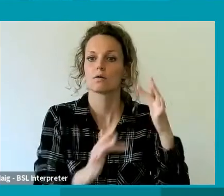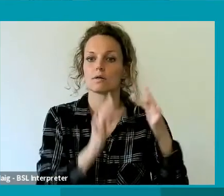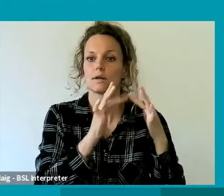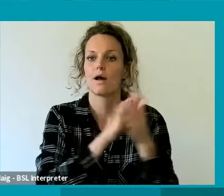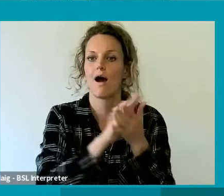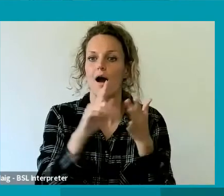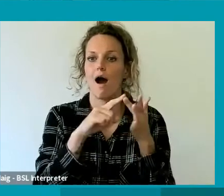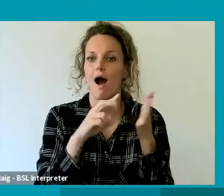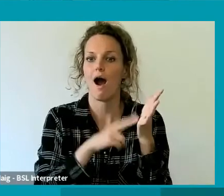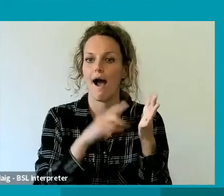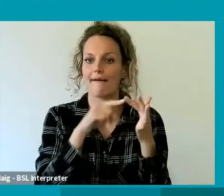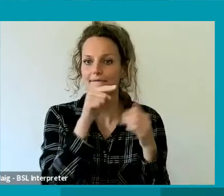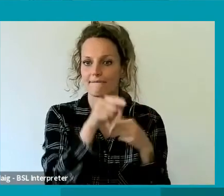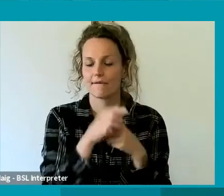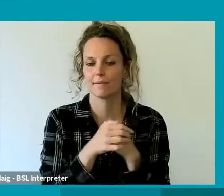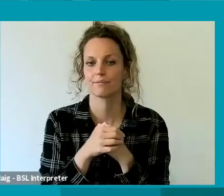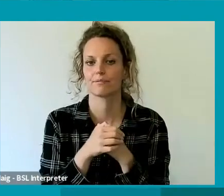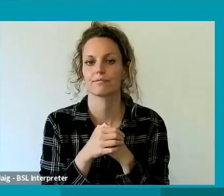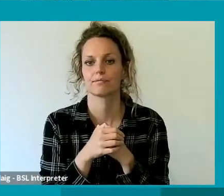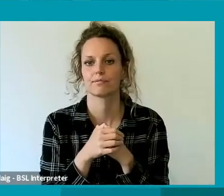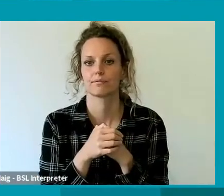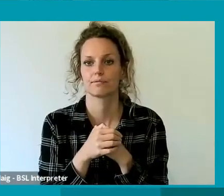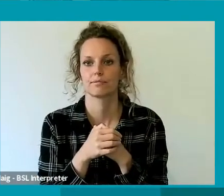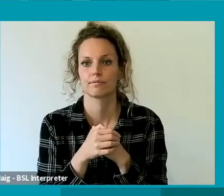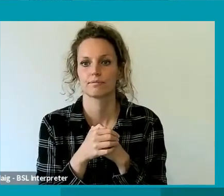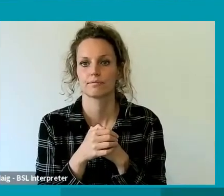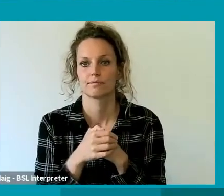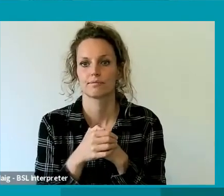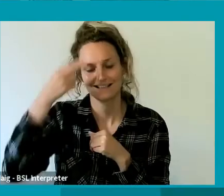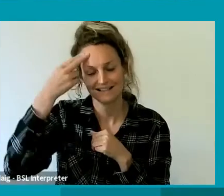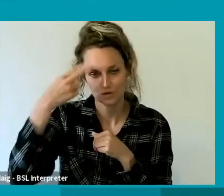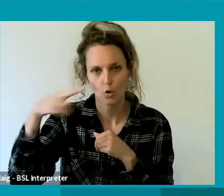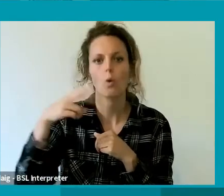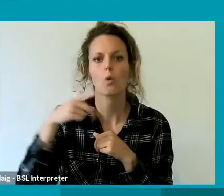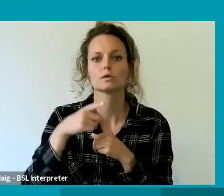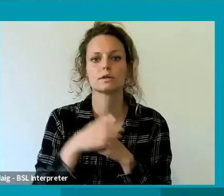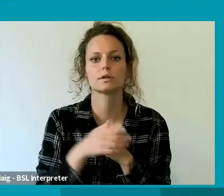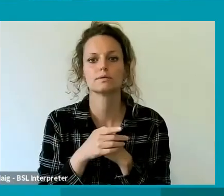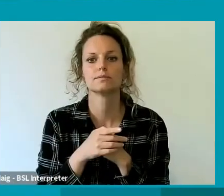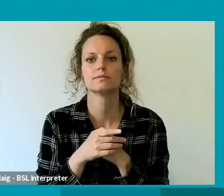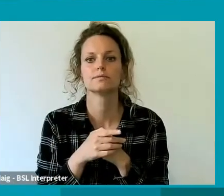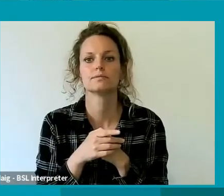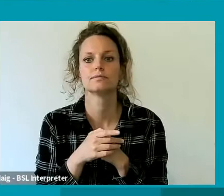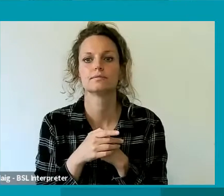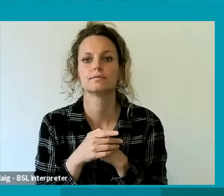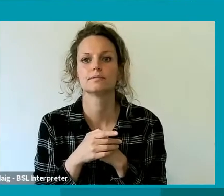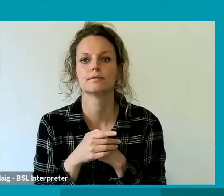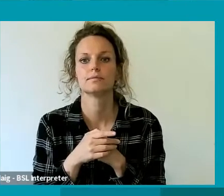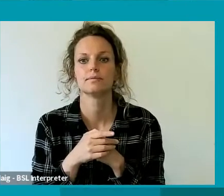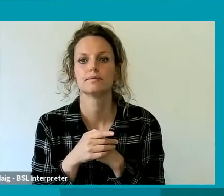Sorry it's an article that we have on the hive at the moment and it's called why